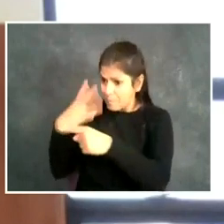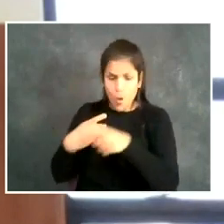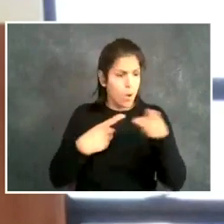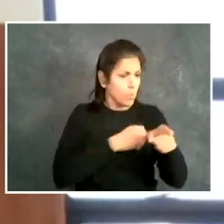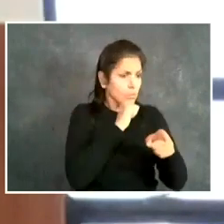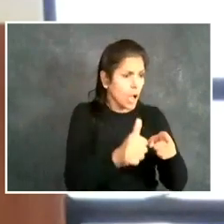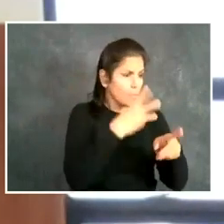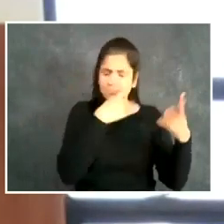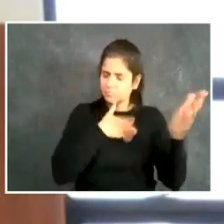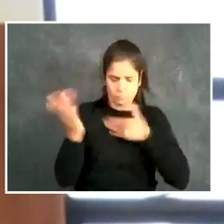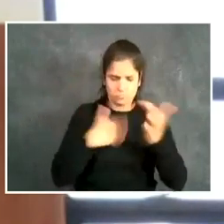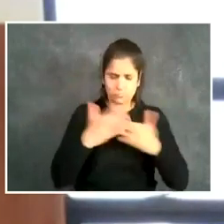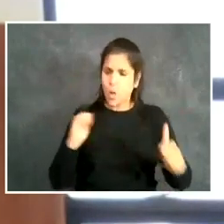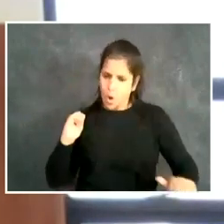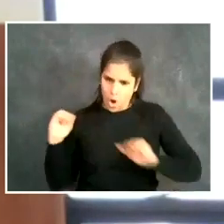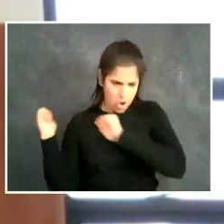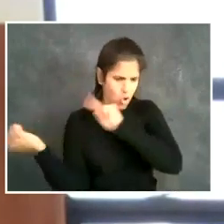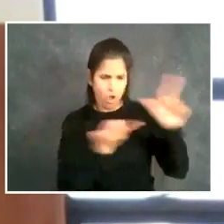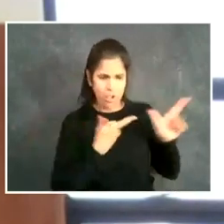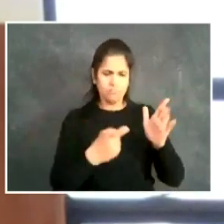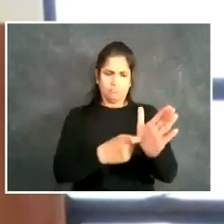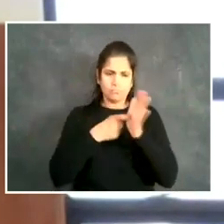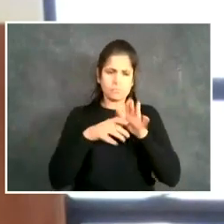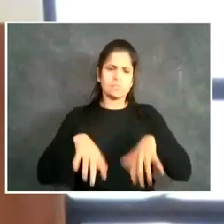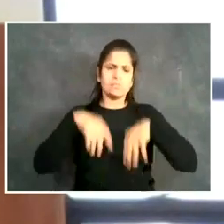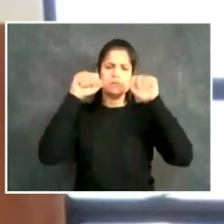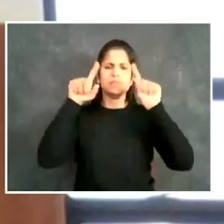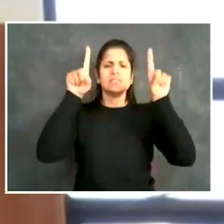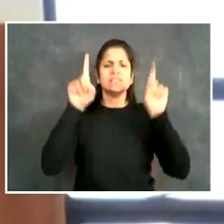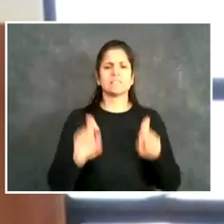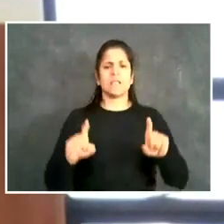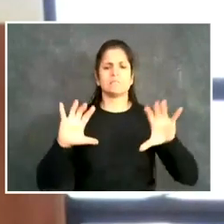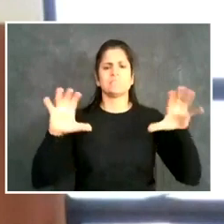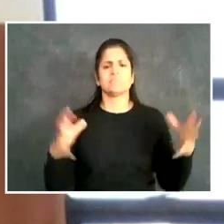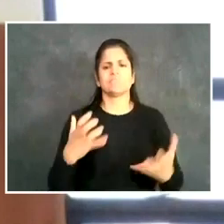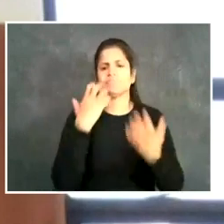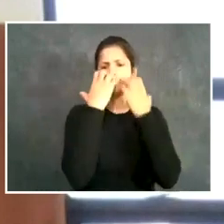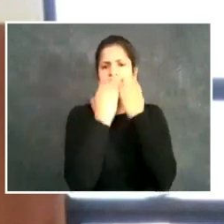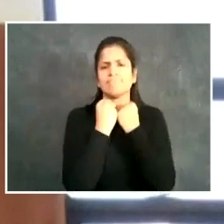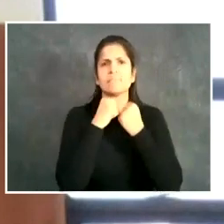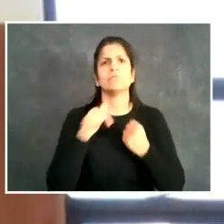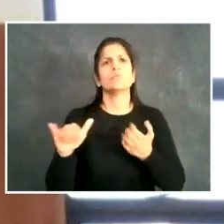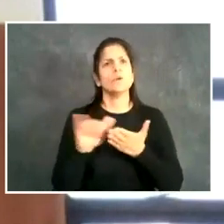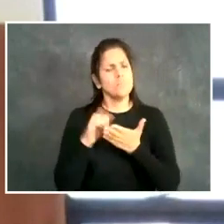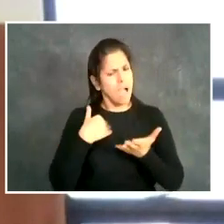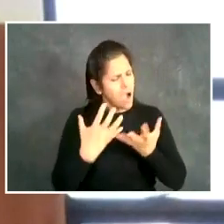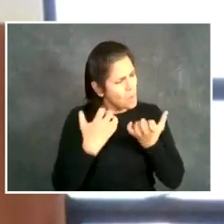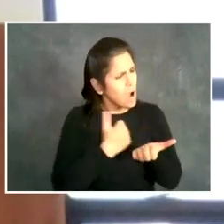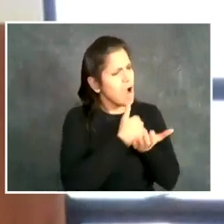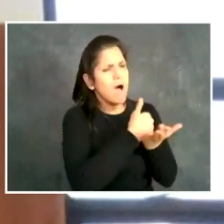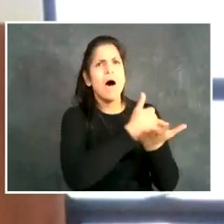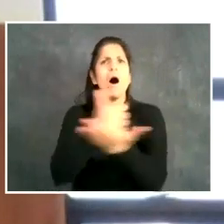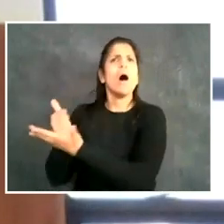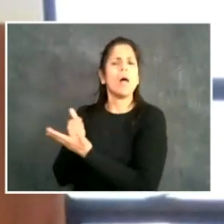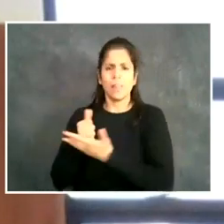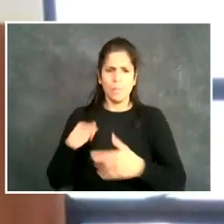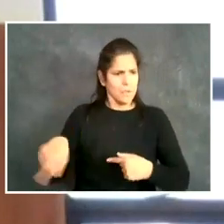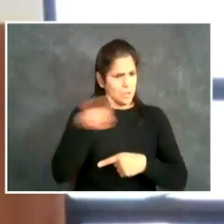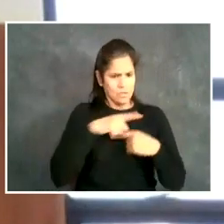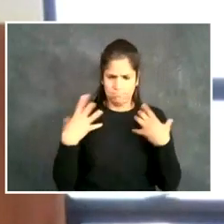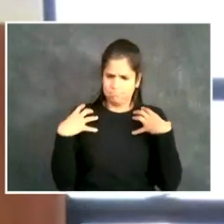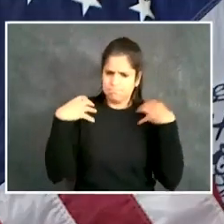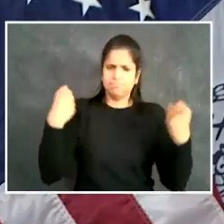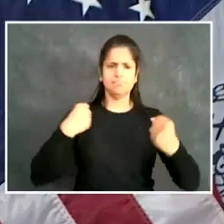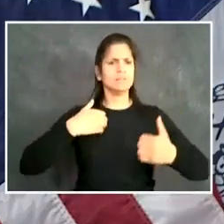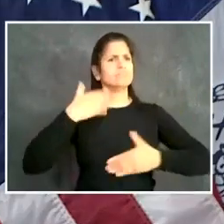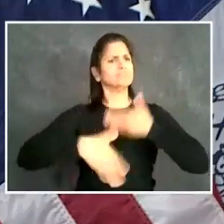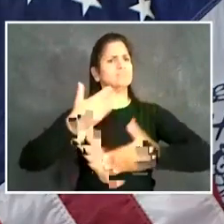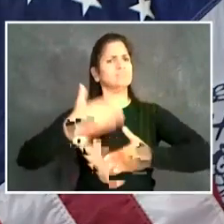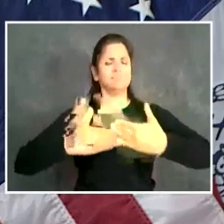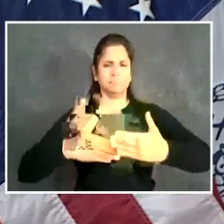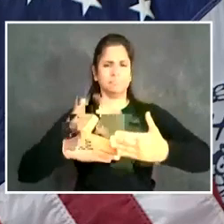GET A TEST AND GET APPROPRIATE